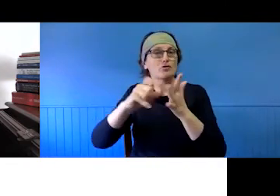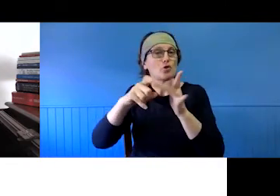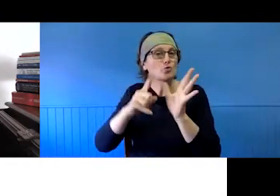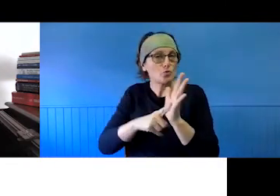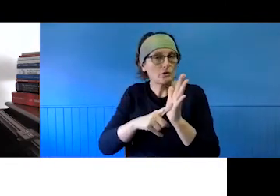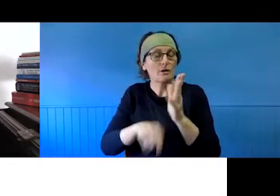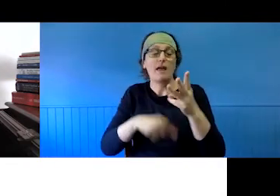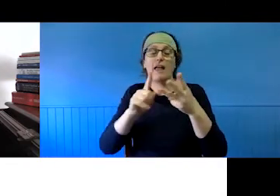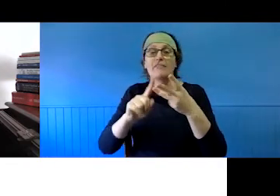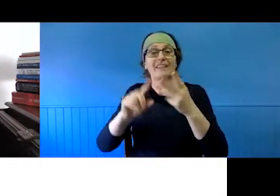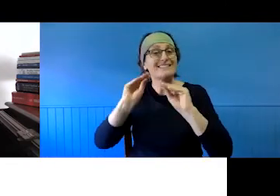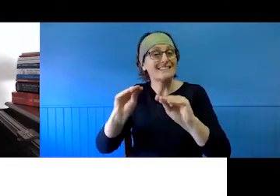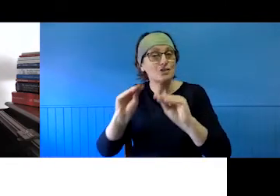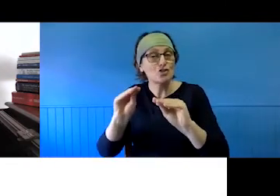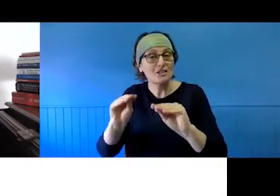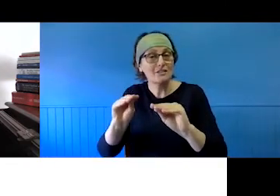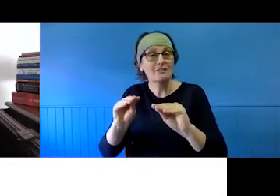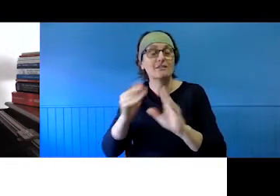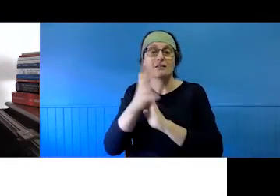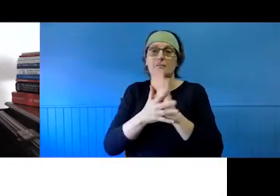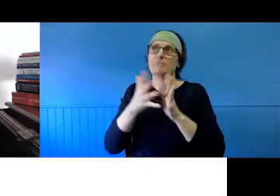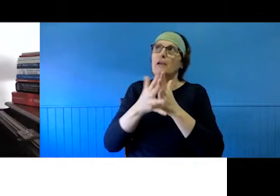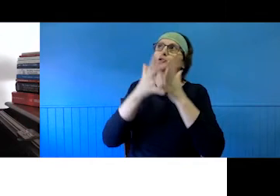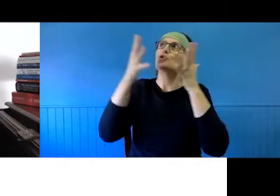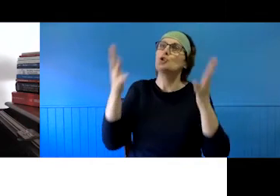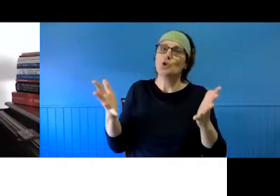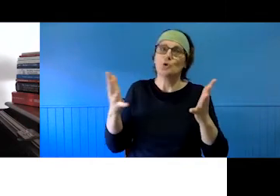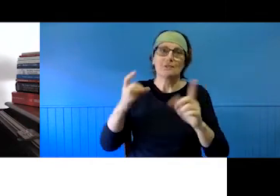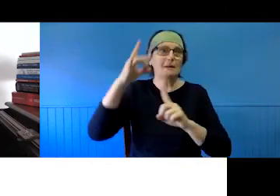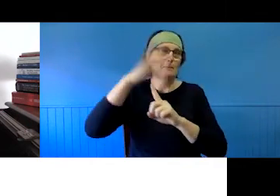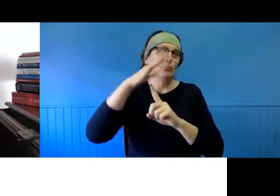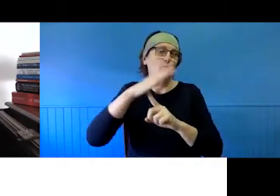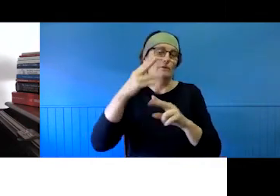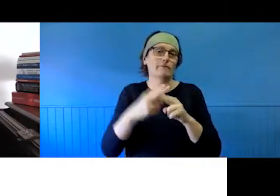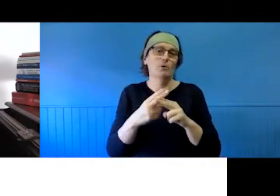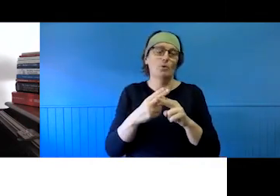And then the teaching presence is a huuuge part of the